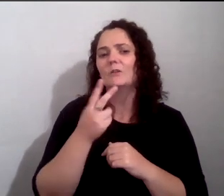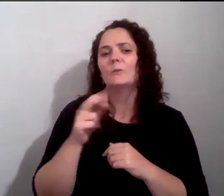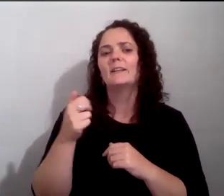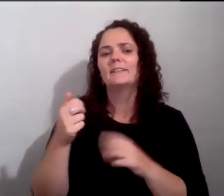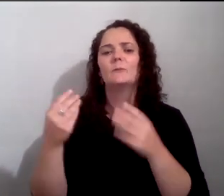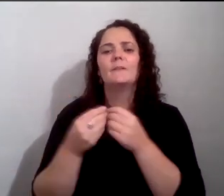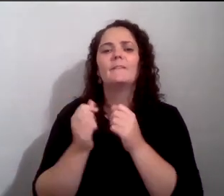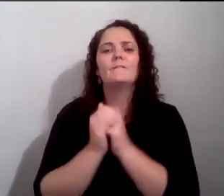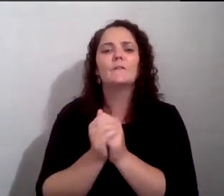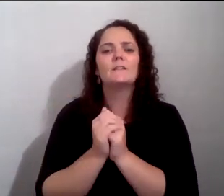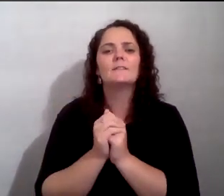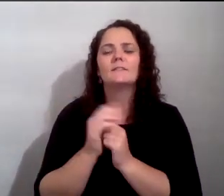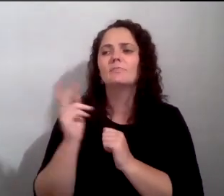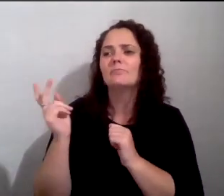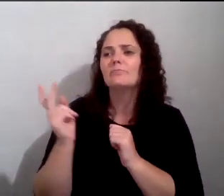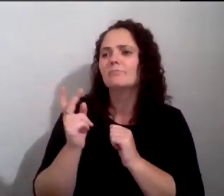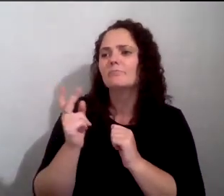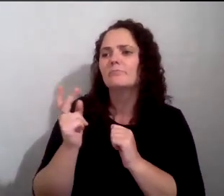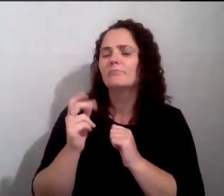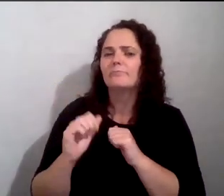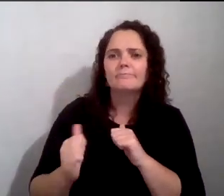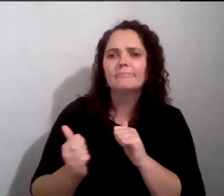and Anne Dangar and they make a pilgrimage to